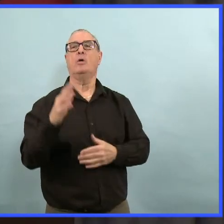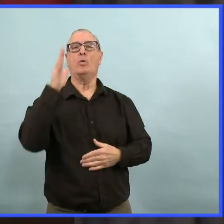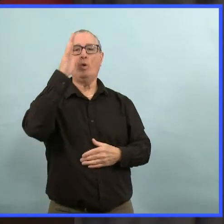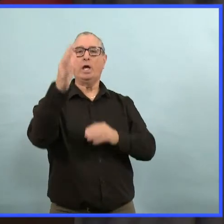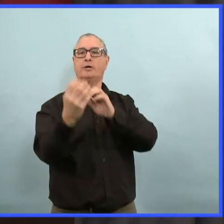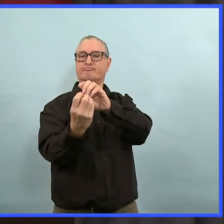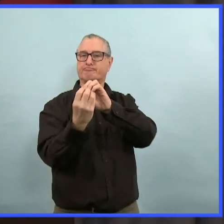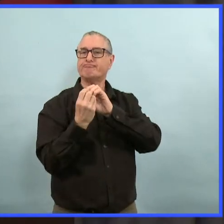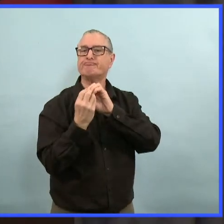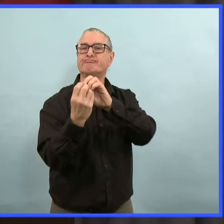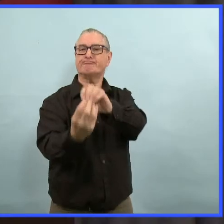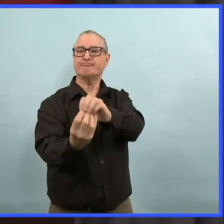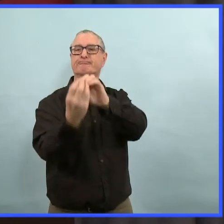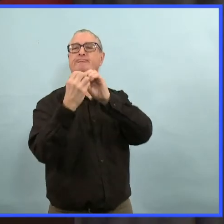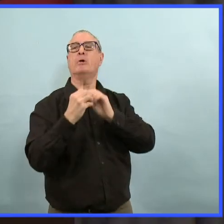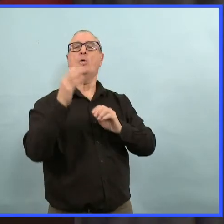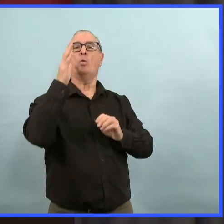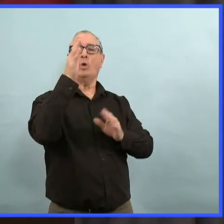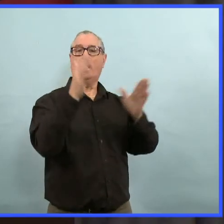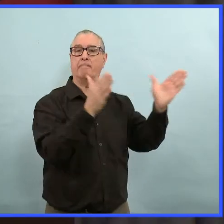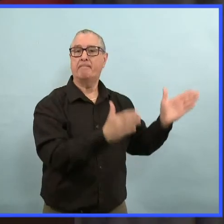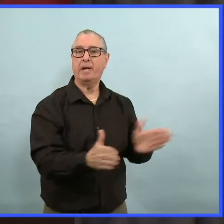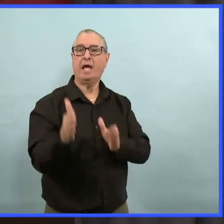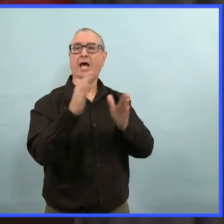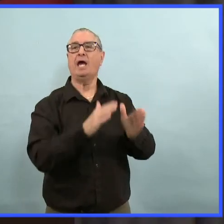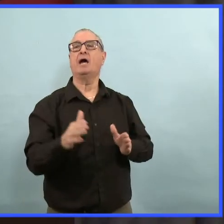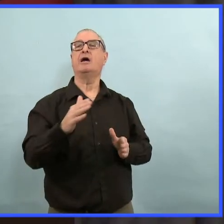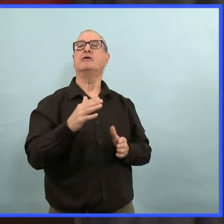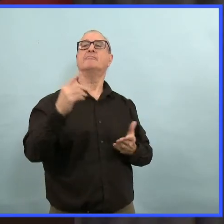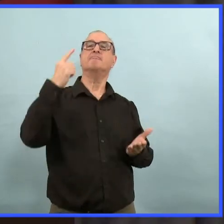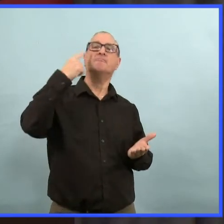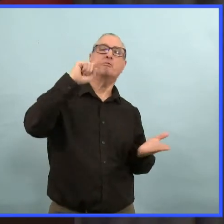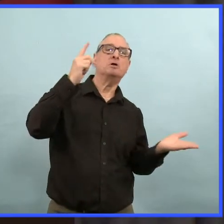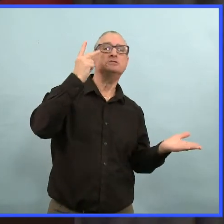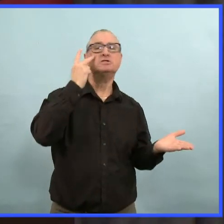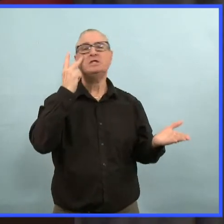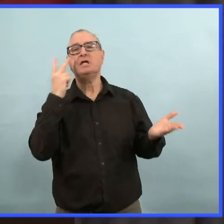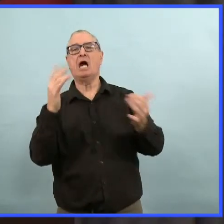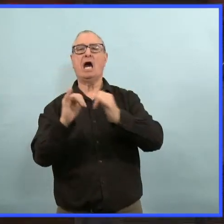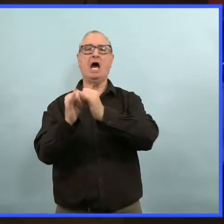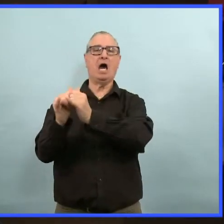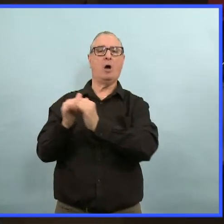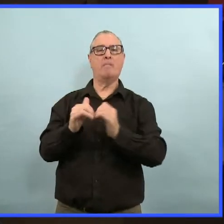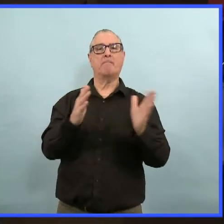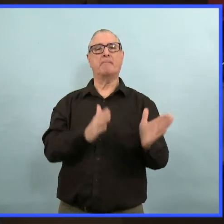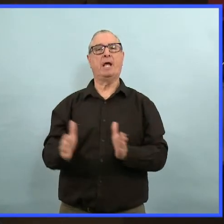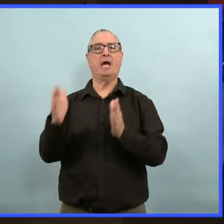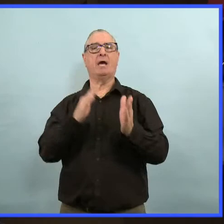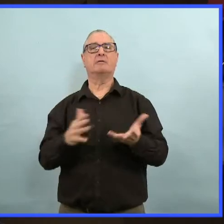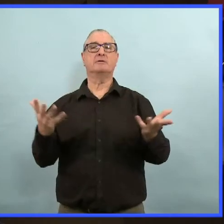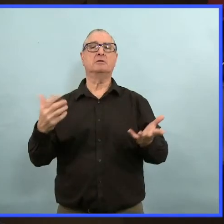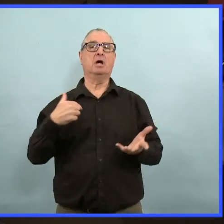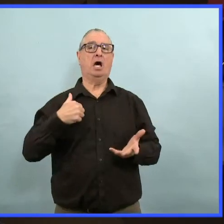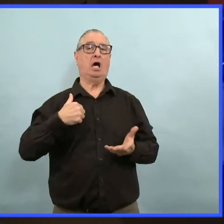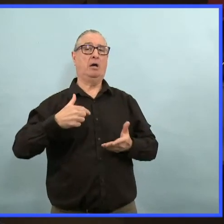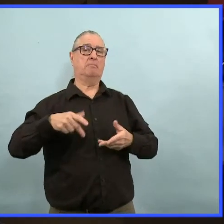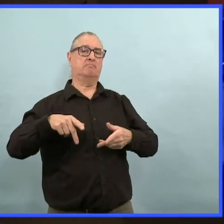a pilot phase for that agreement to move forward and i'll let dr matier talk about surgeries